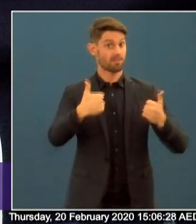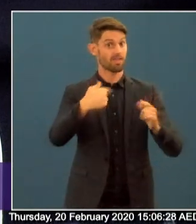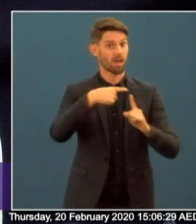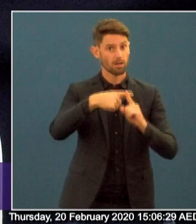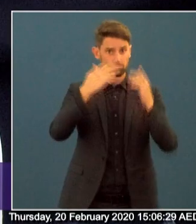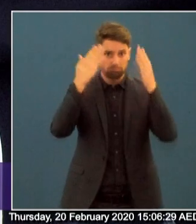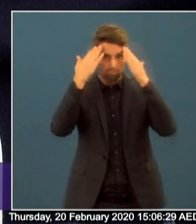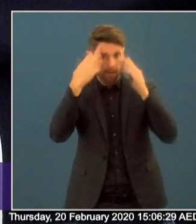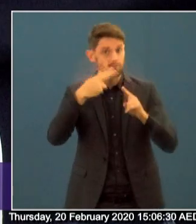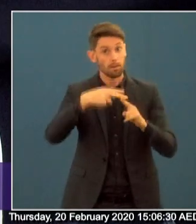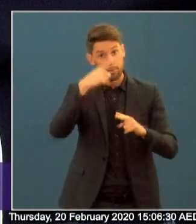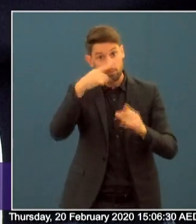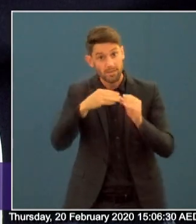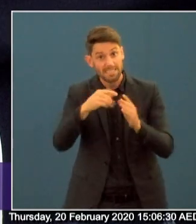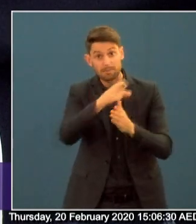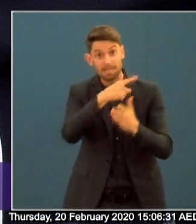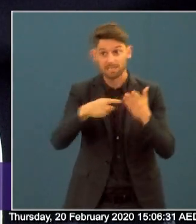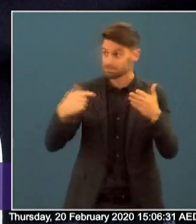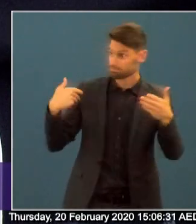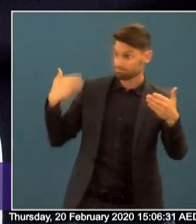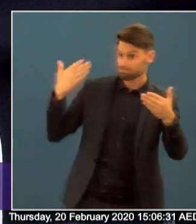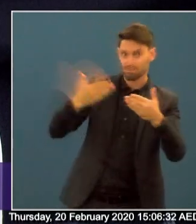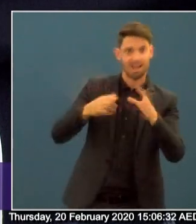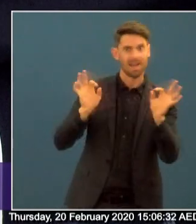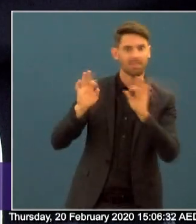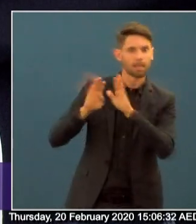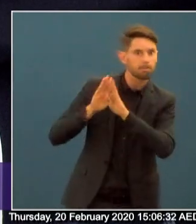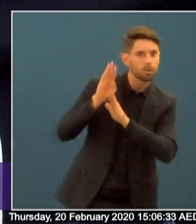has not changed or has got worse over the past five years.